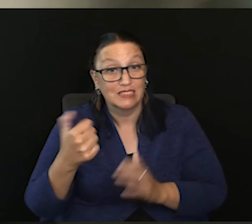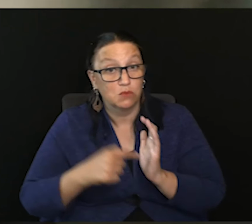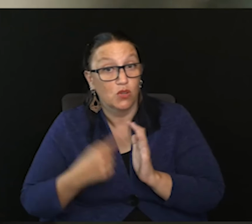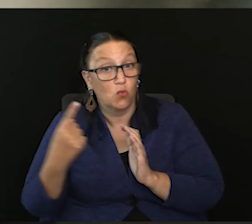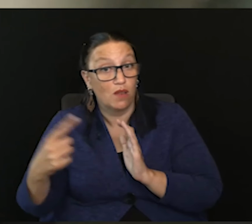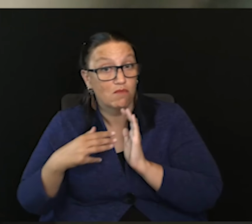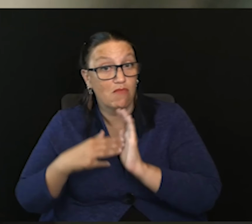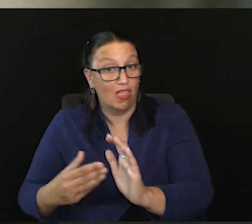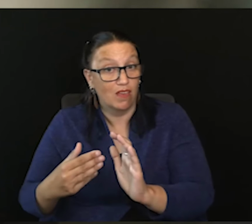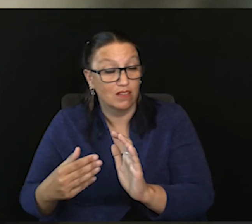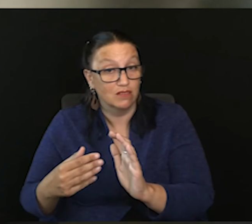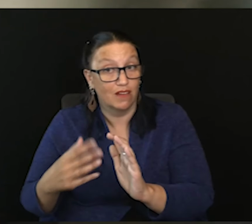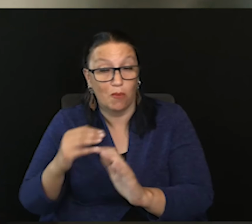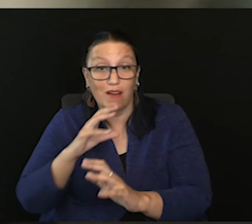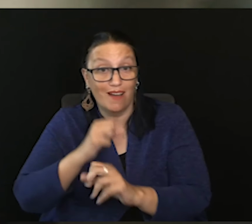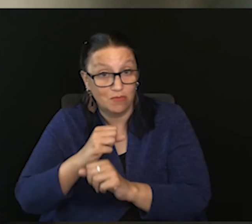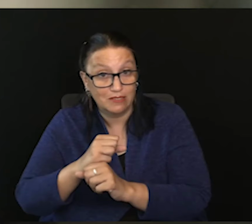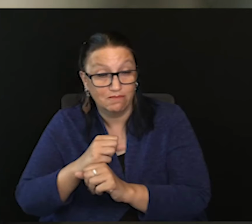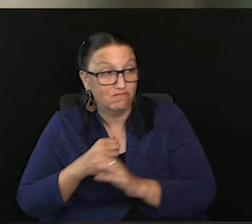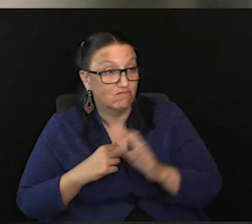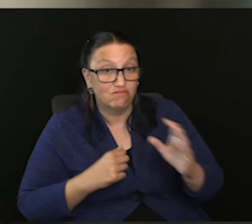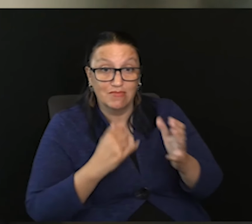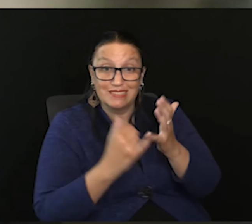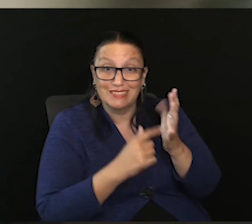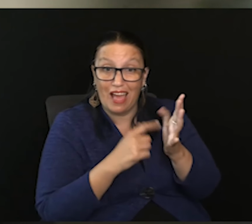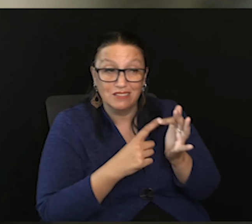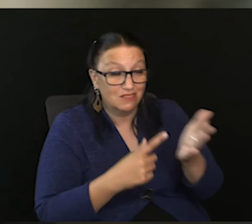and we are seeing more supplies coming in. The international freight assistance mechanism,